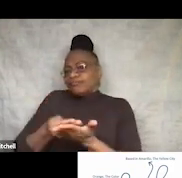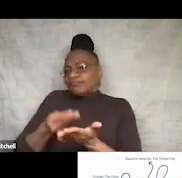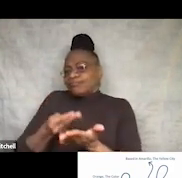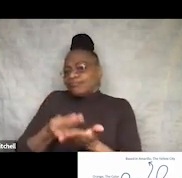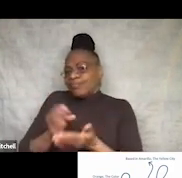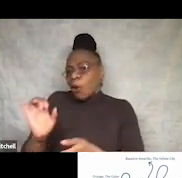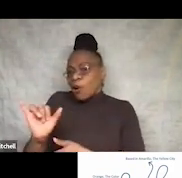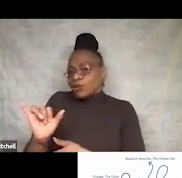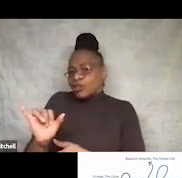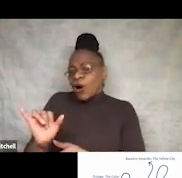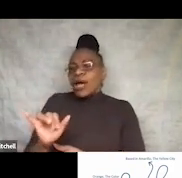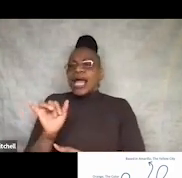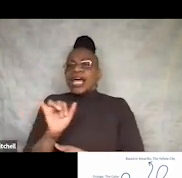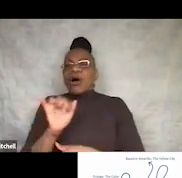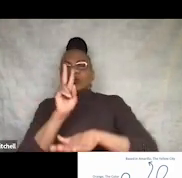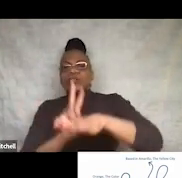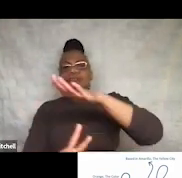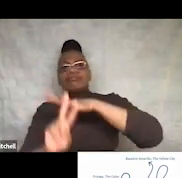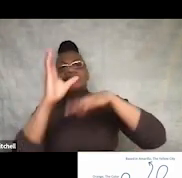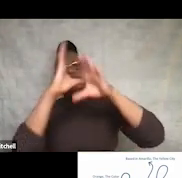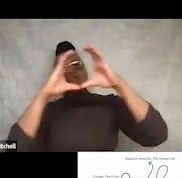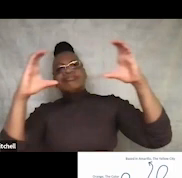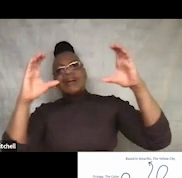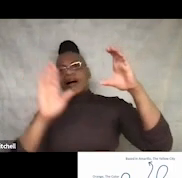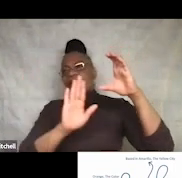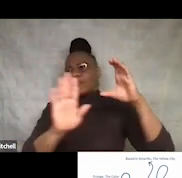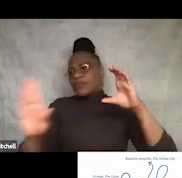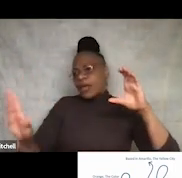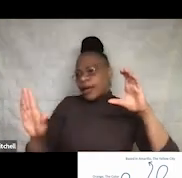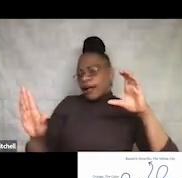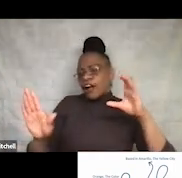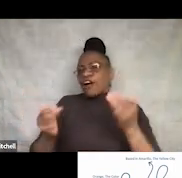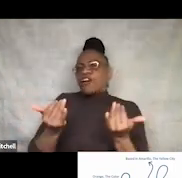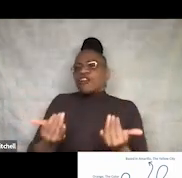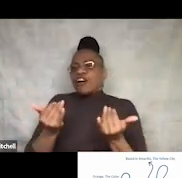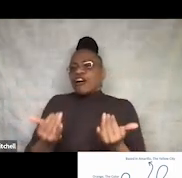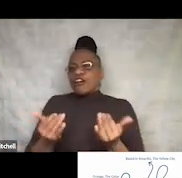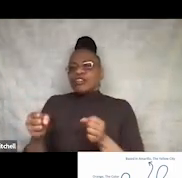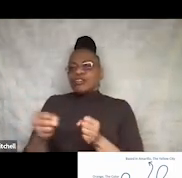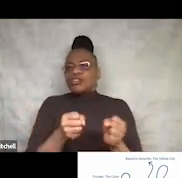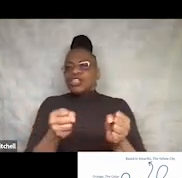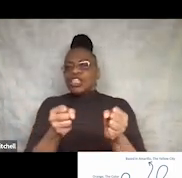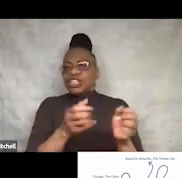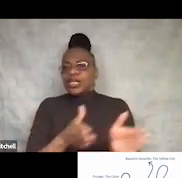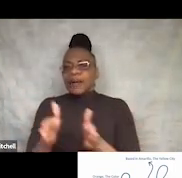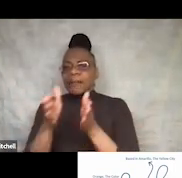with their current strategic planning, so that really helped to increase the partnerships with the local leaders.